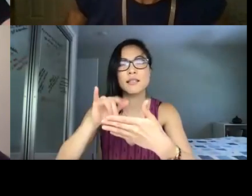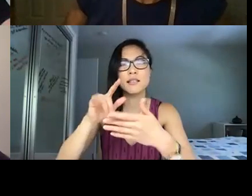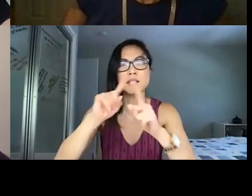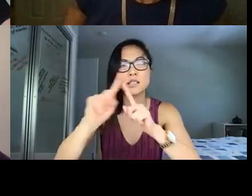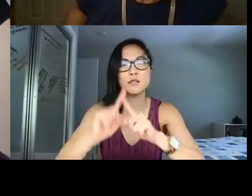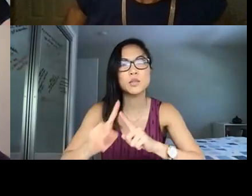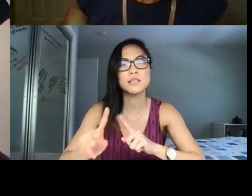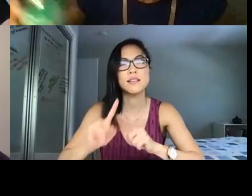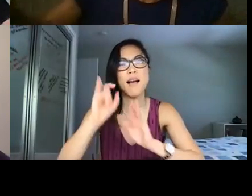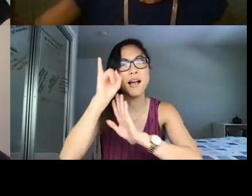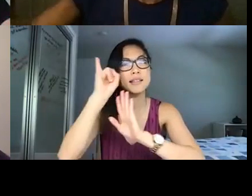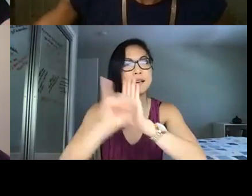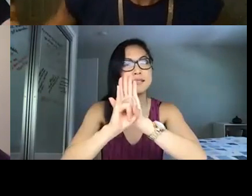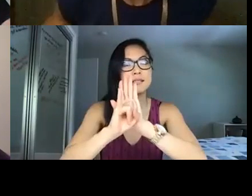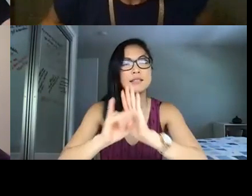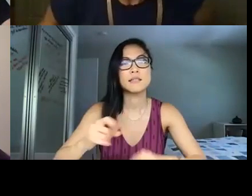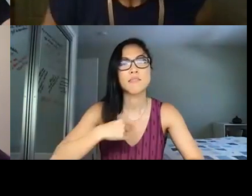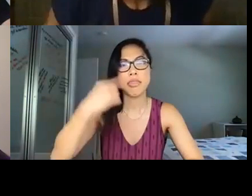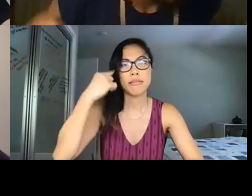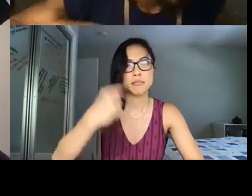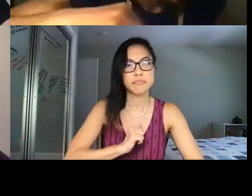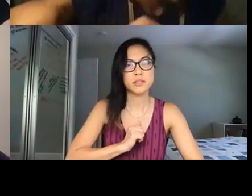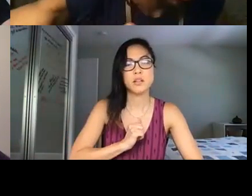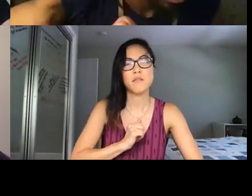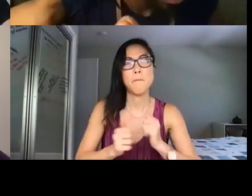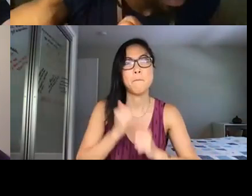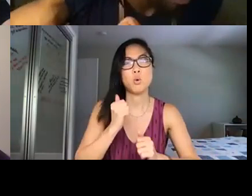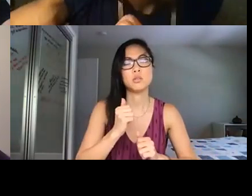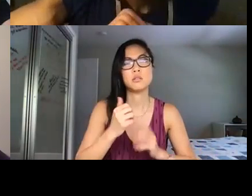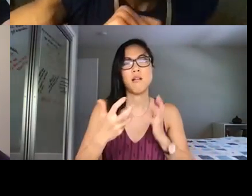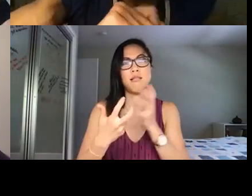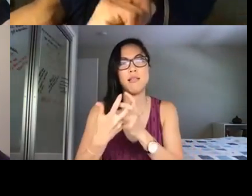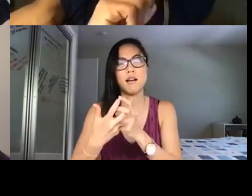I probably most align with guide, which says I teach, I counsel